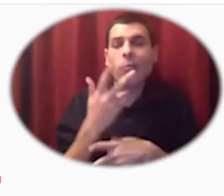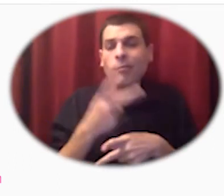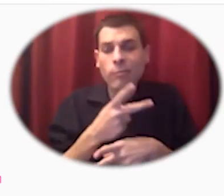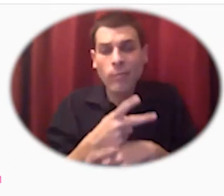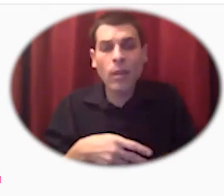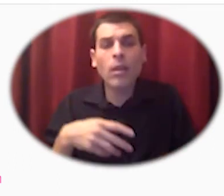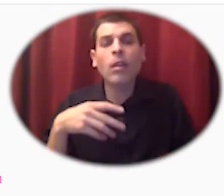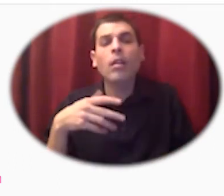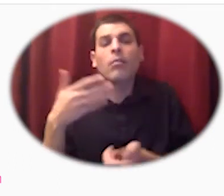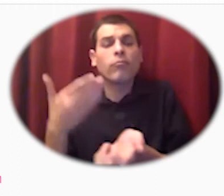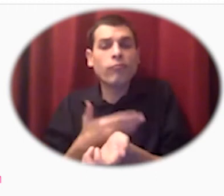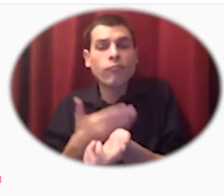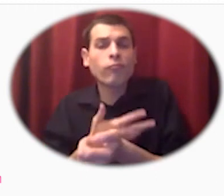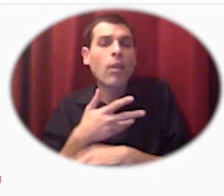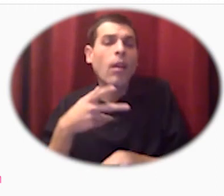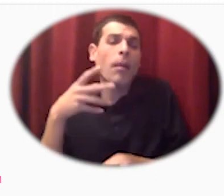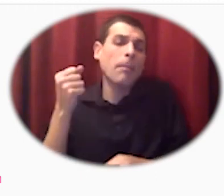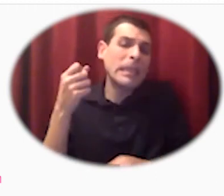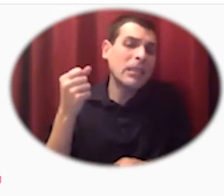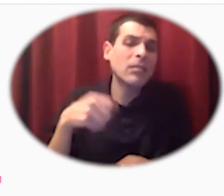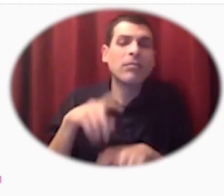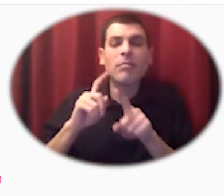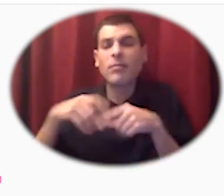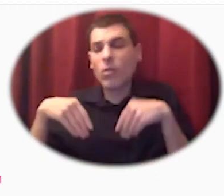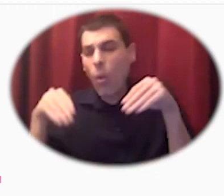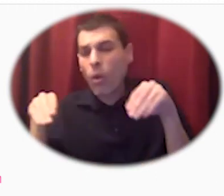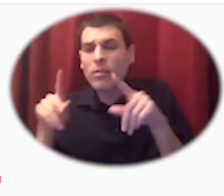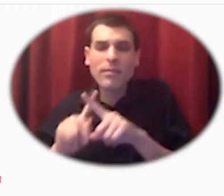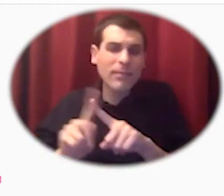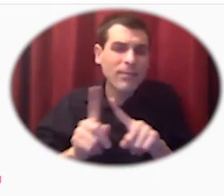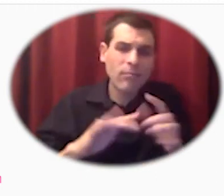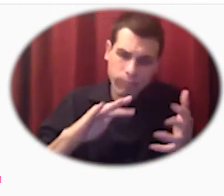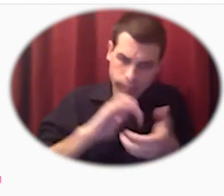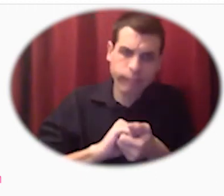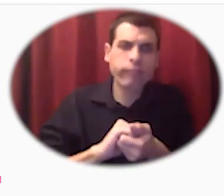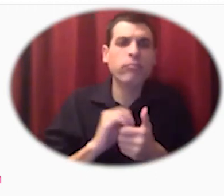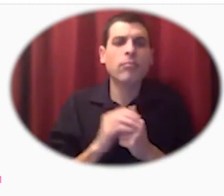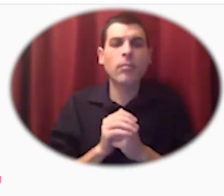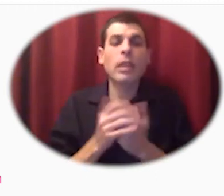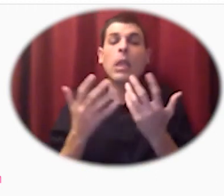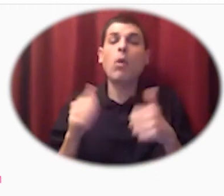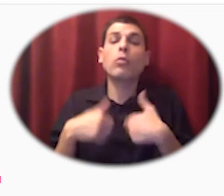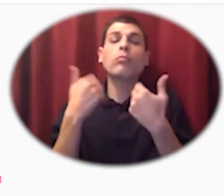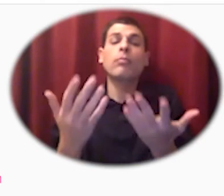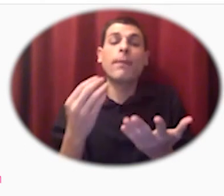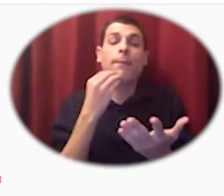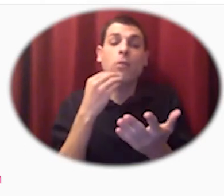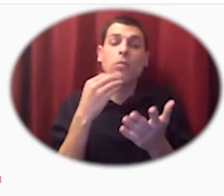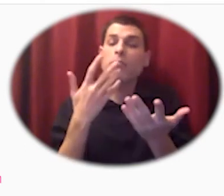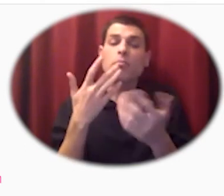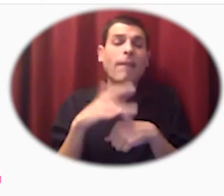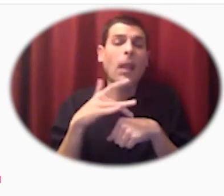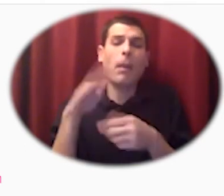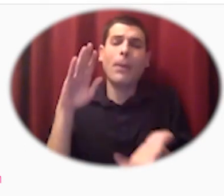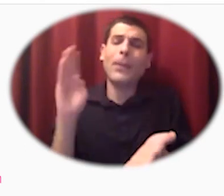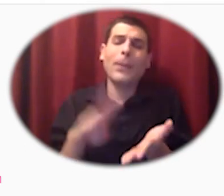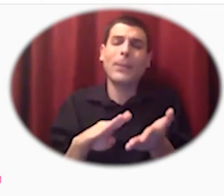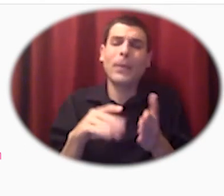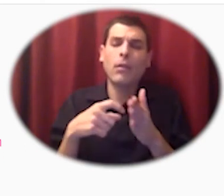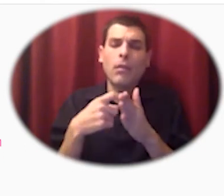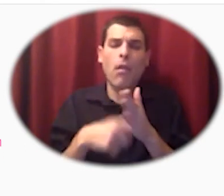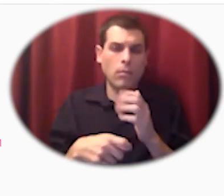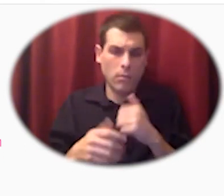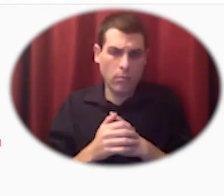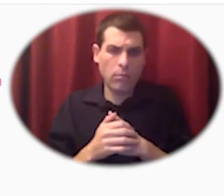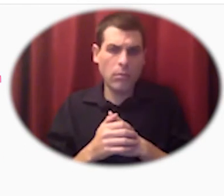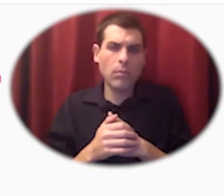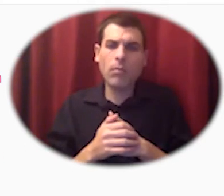distributors offering food available at greatly reduced prices without sacrificing ecological